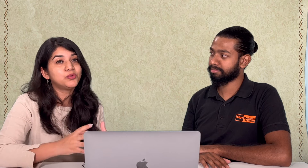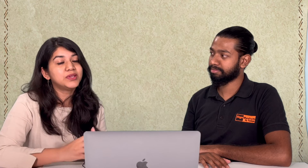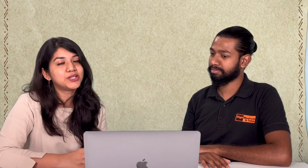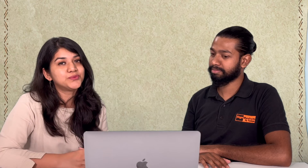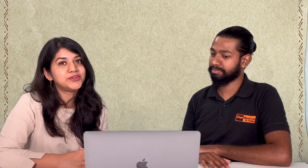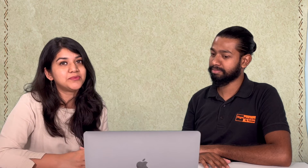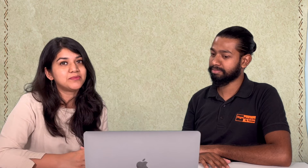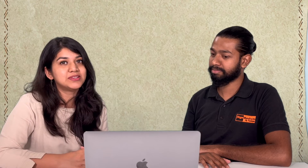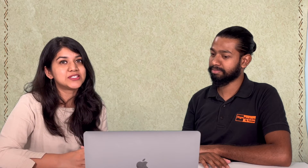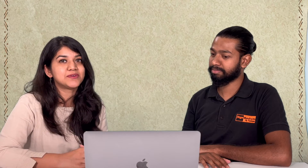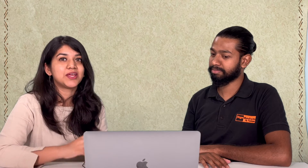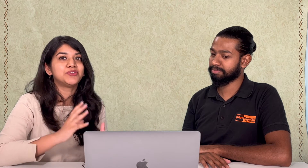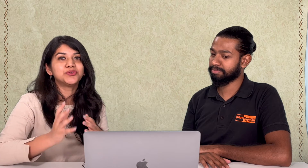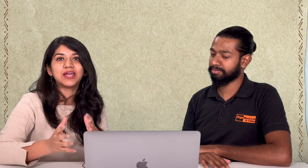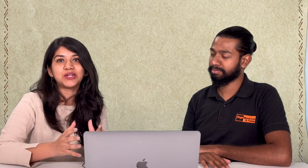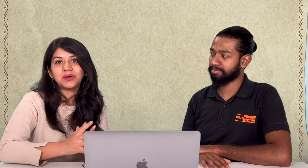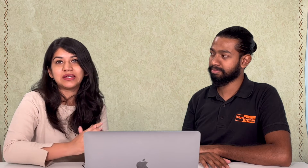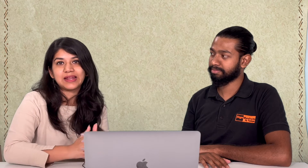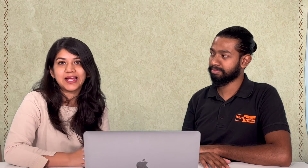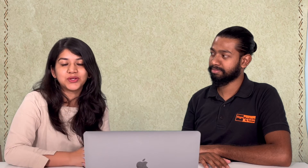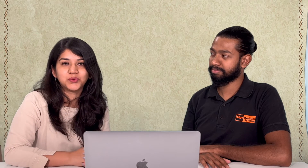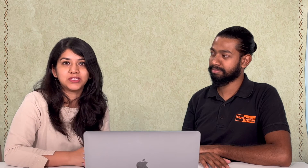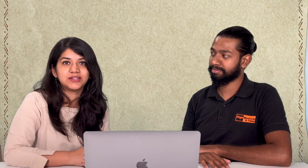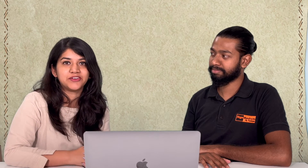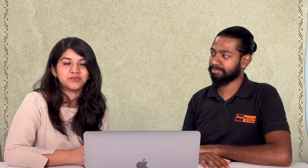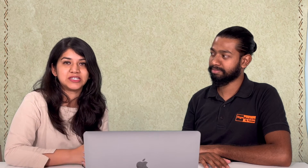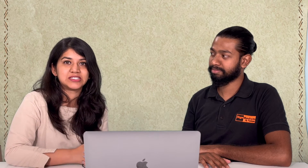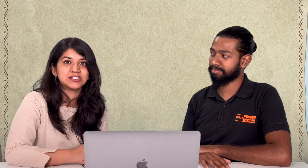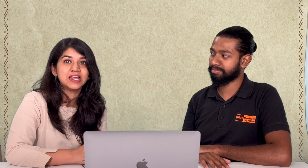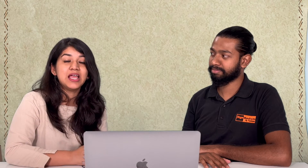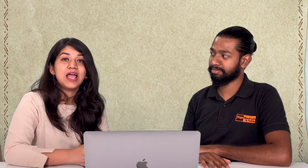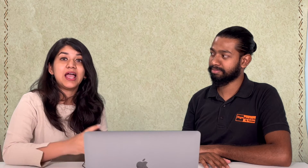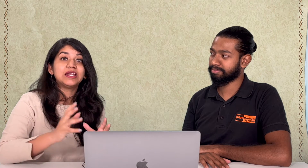I hope that you will remember this whenever you get to interact with a deaf person.